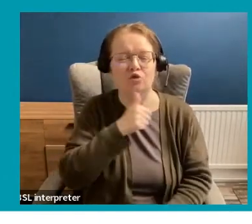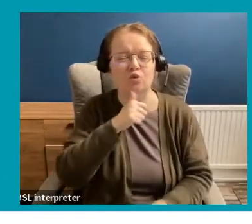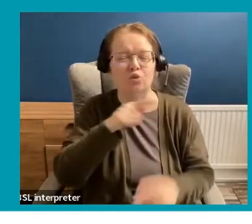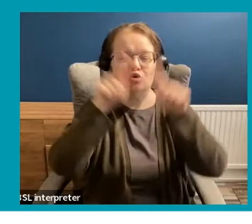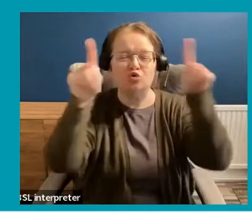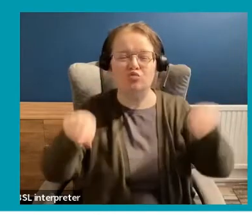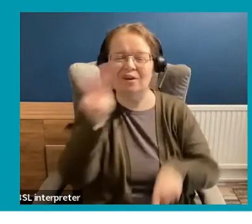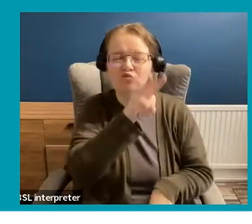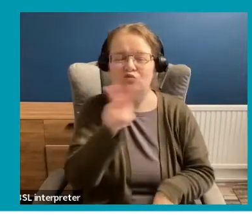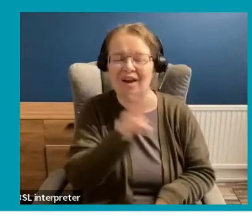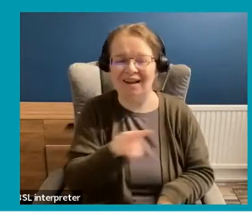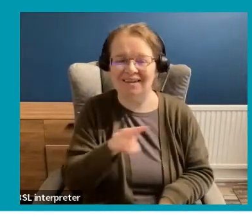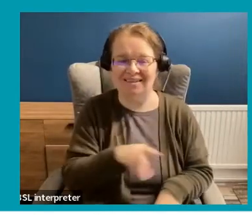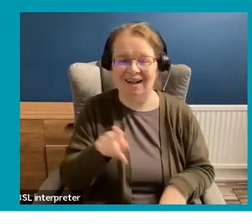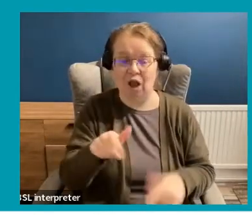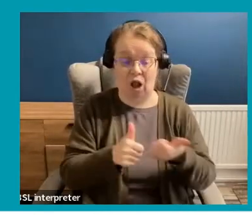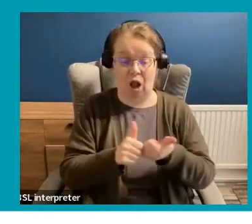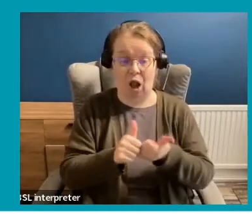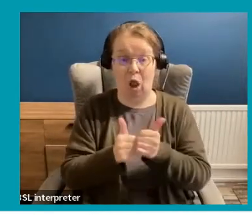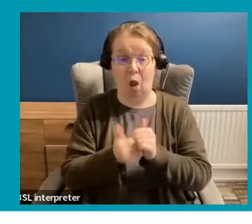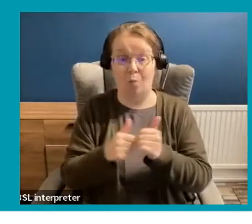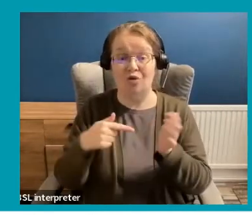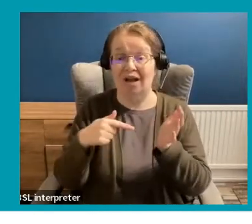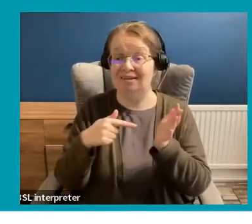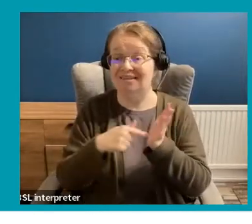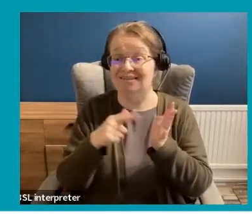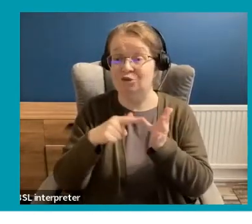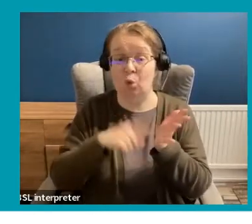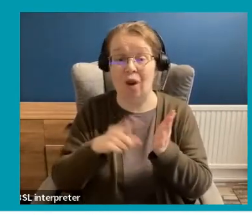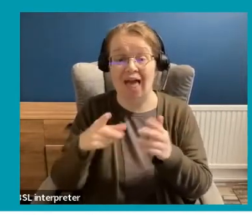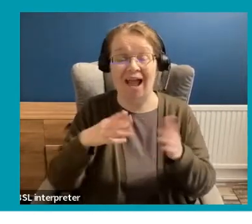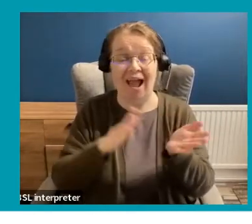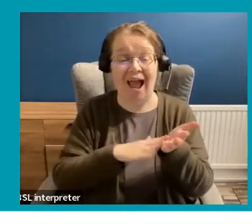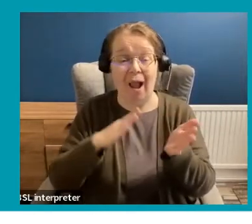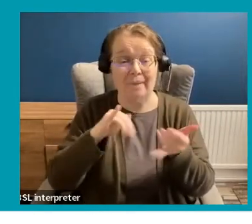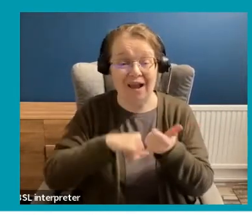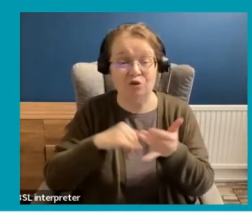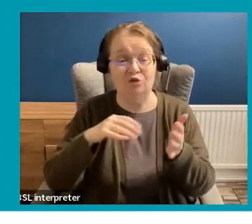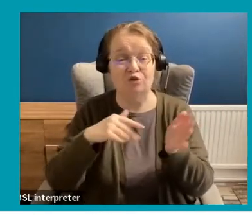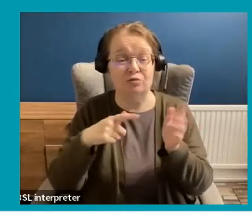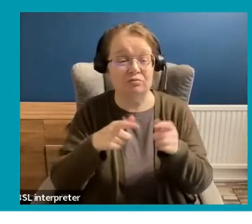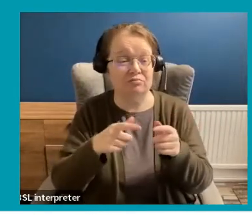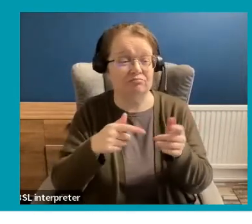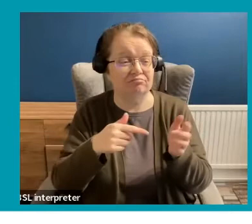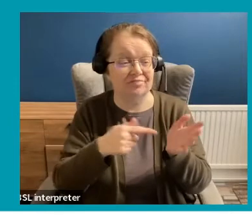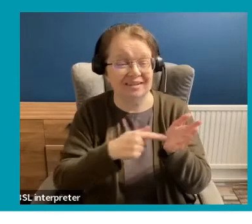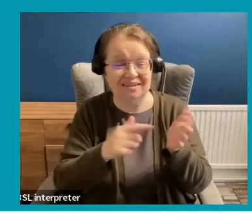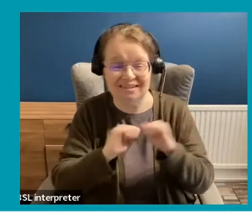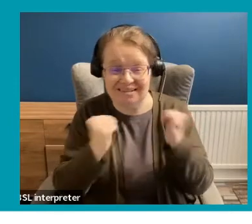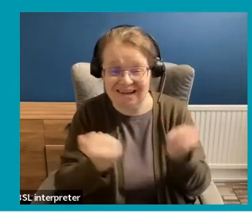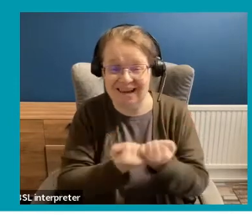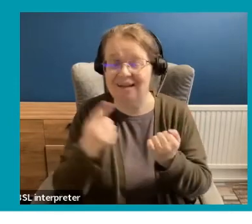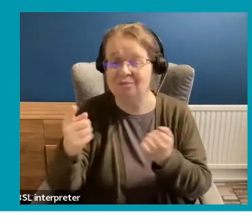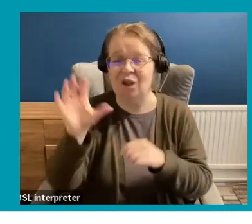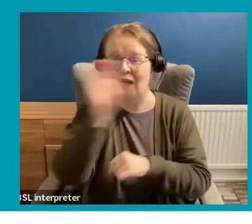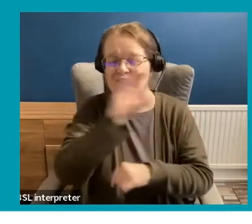looking at collaboration tools like teams and zoom, go to webinar was not accessible